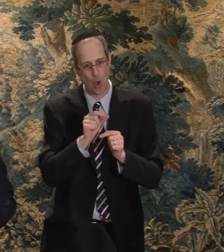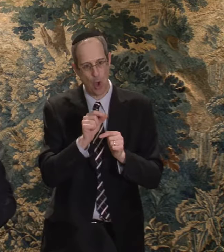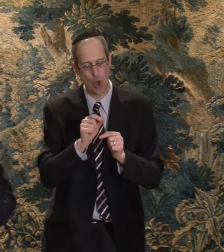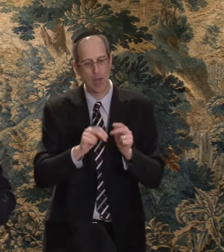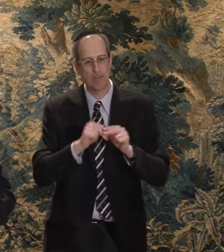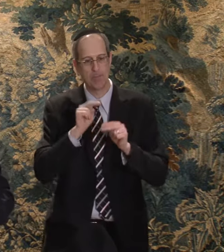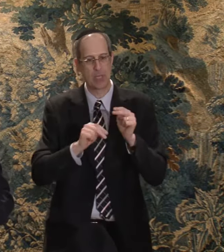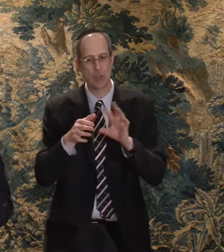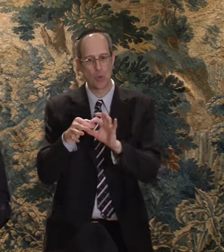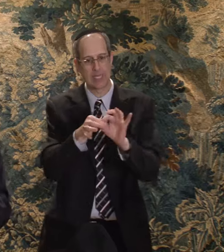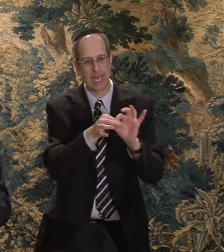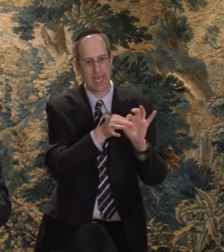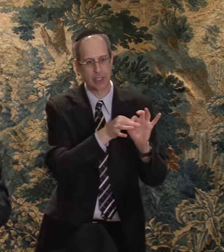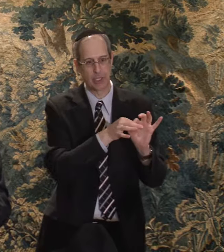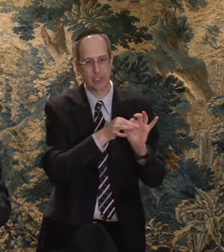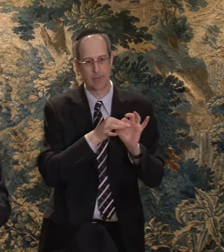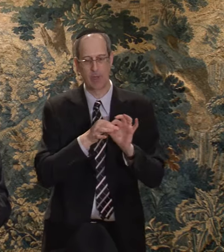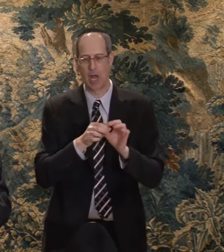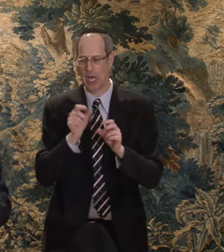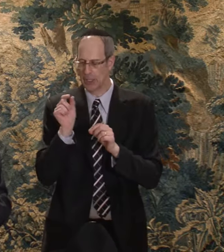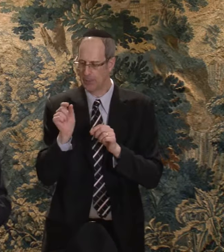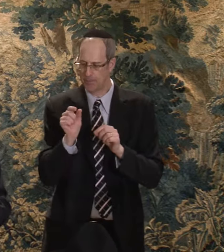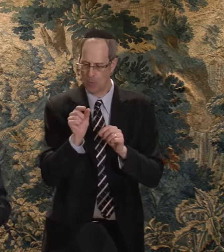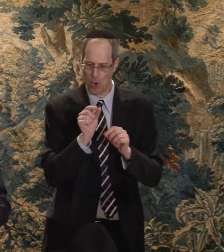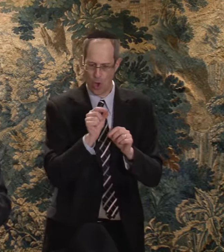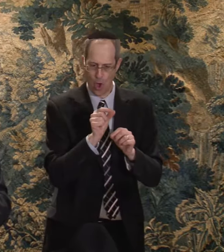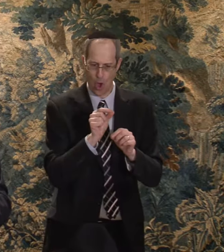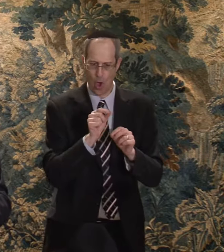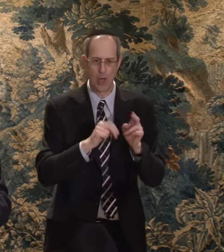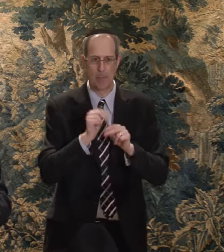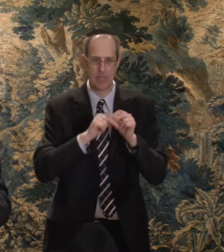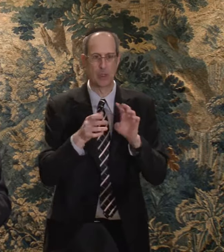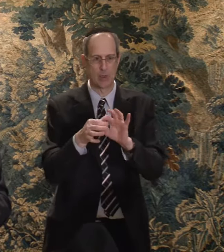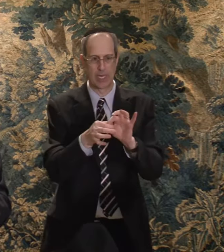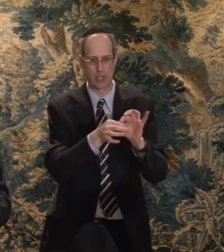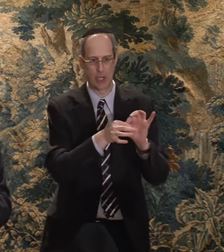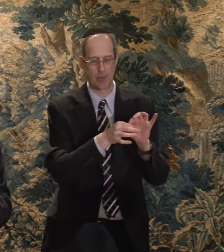in life that build a relationship and that's what WI Kiba was saying that they